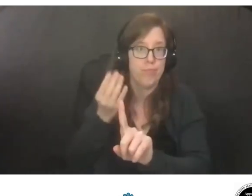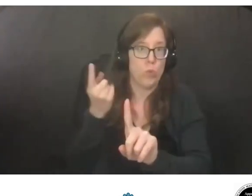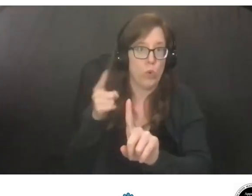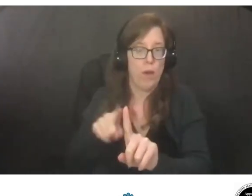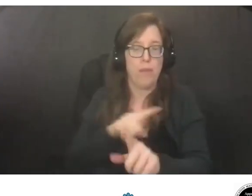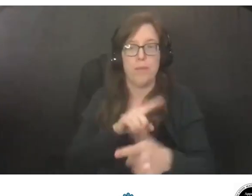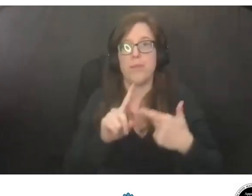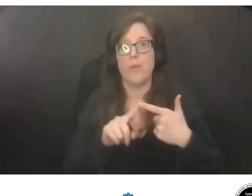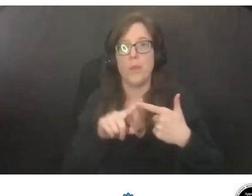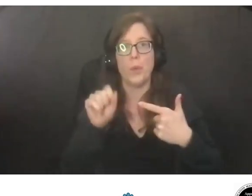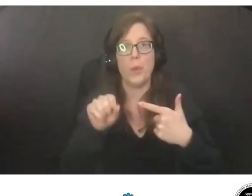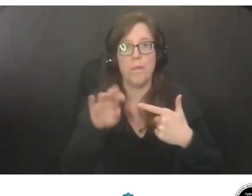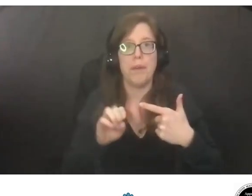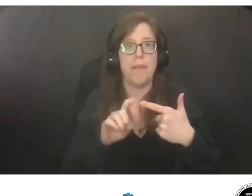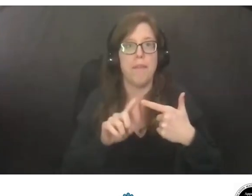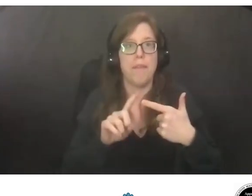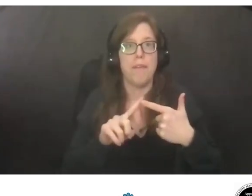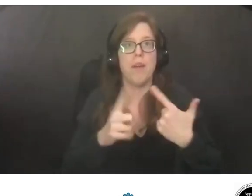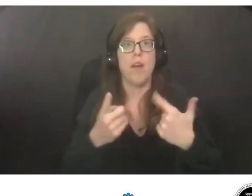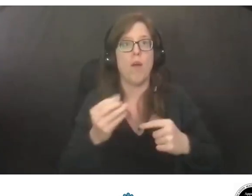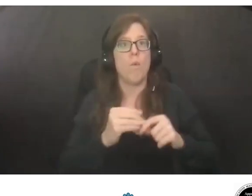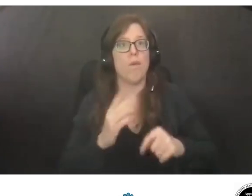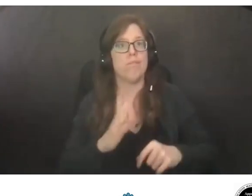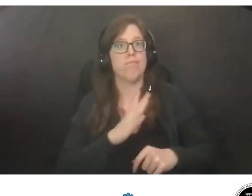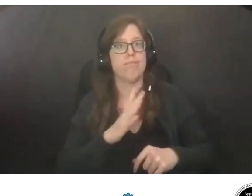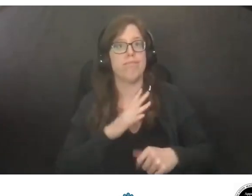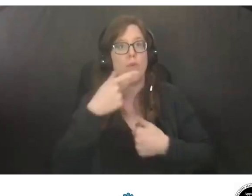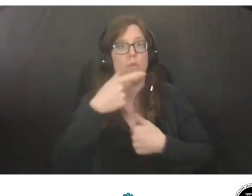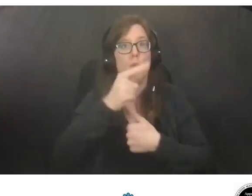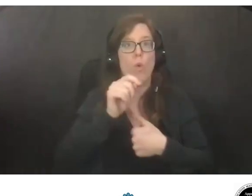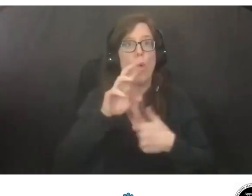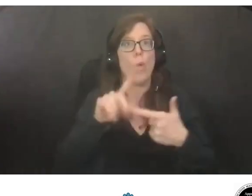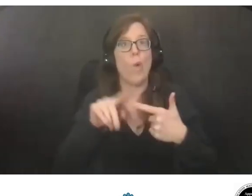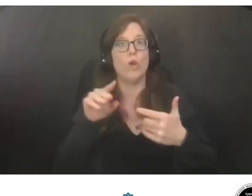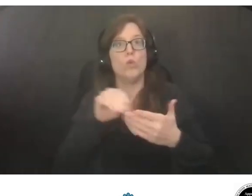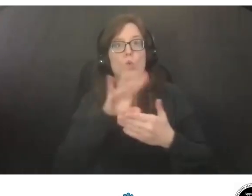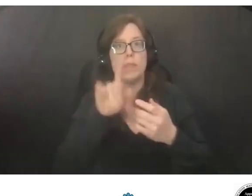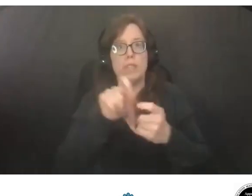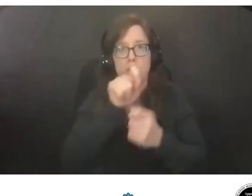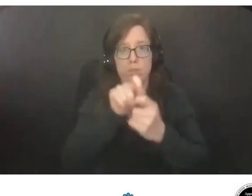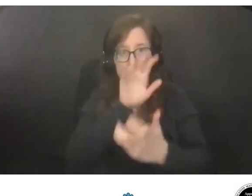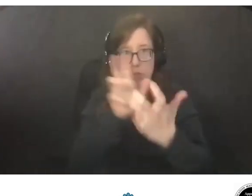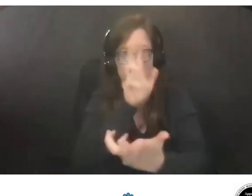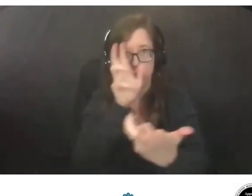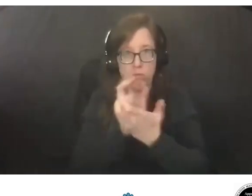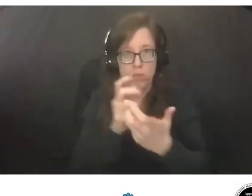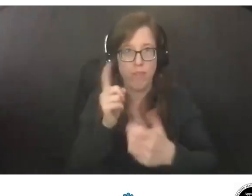Can be something formalized like Protactile or could be something student-specific, that...that you're using.